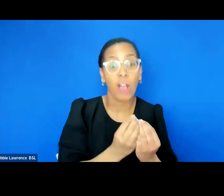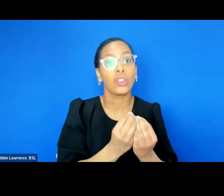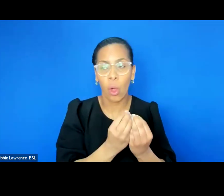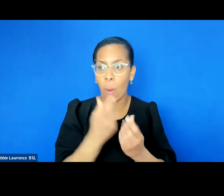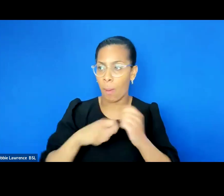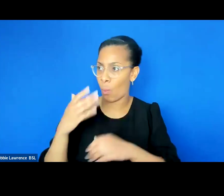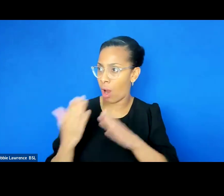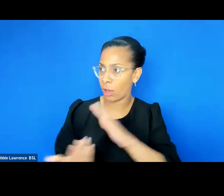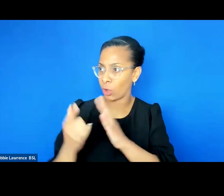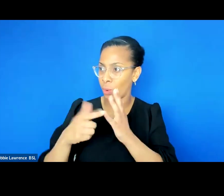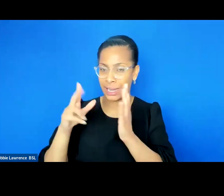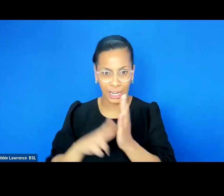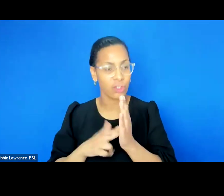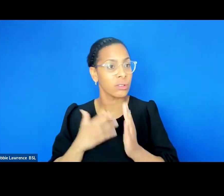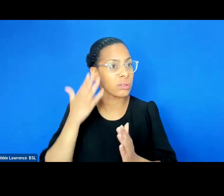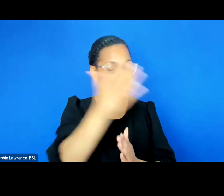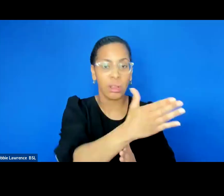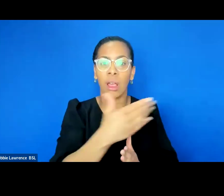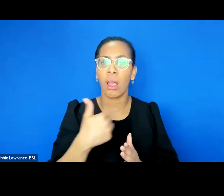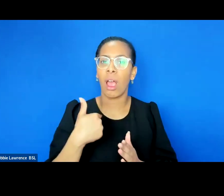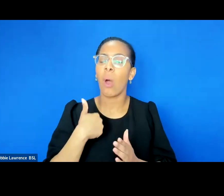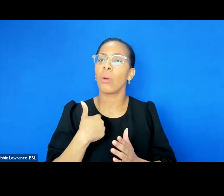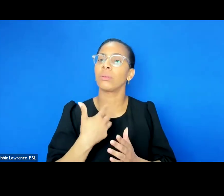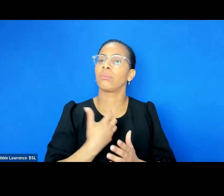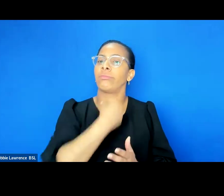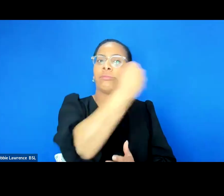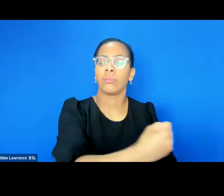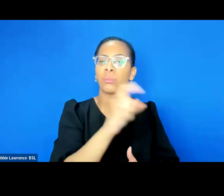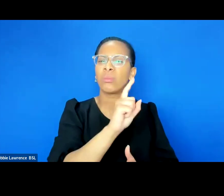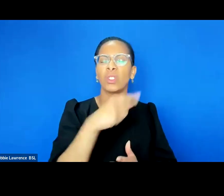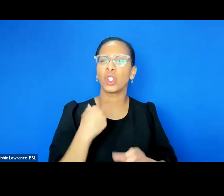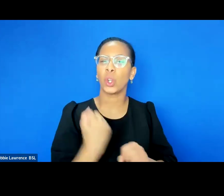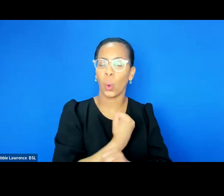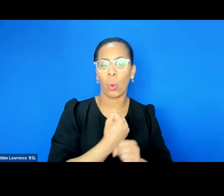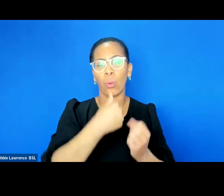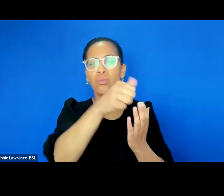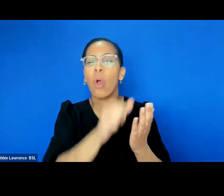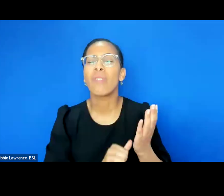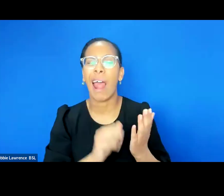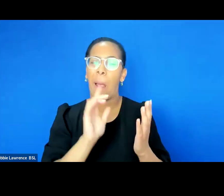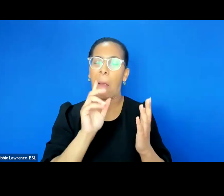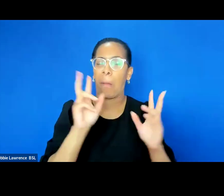I was hired, as mentioned, to do this programming to, to go to survey food insecurity